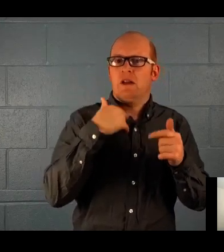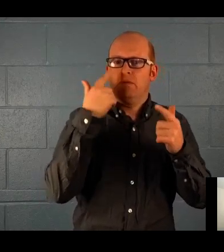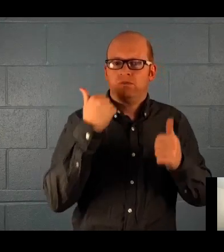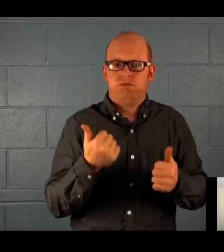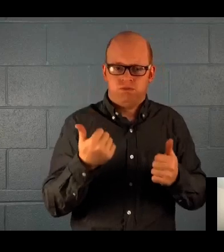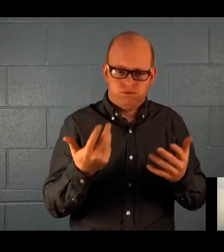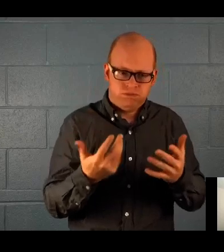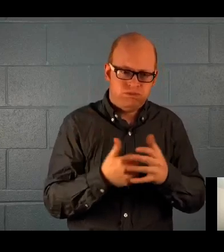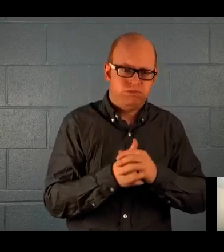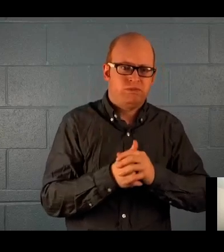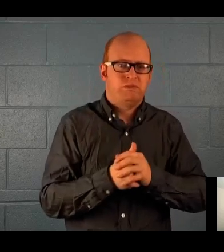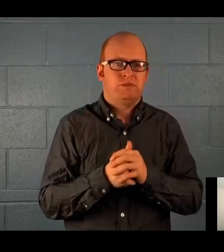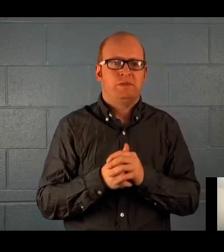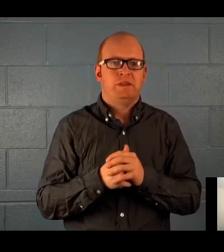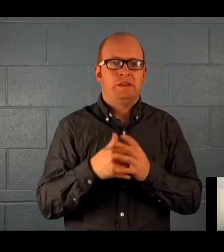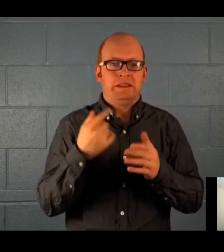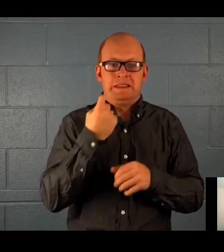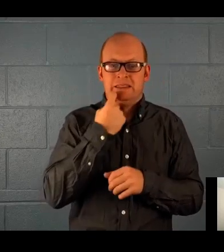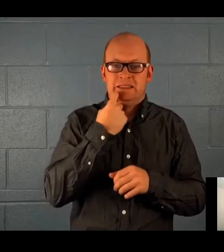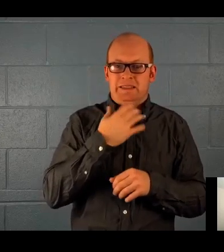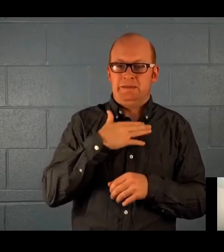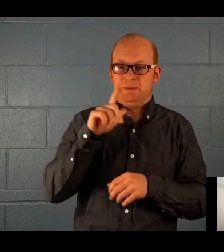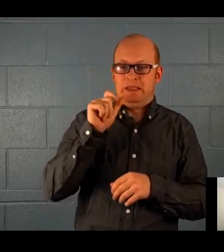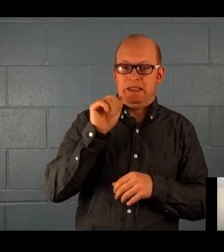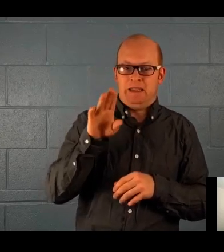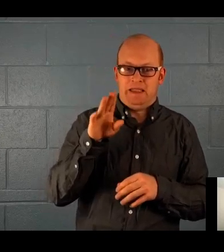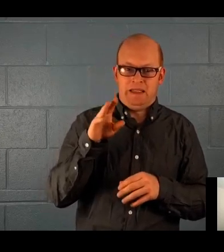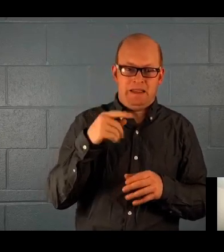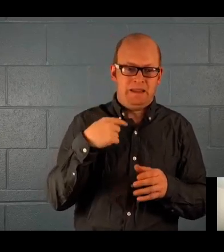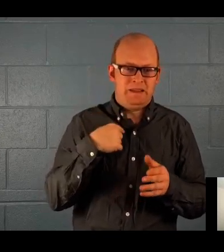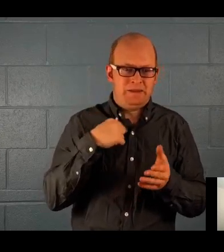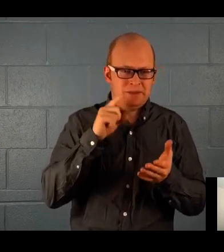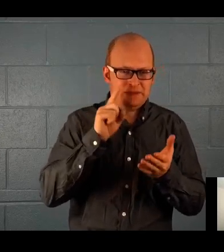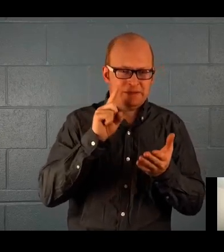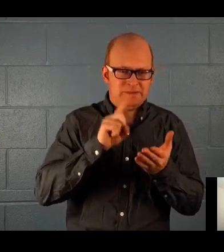or a loss of retinal function.